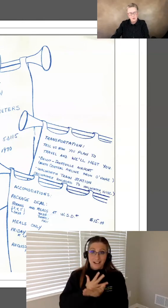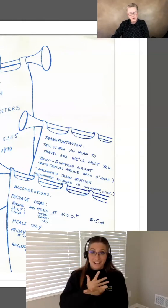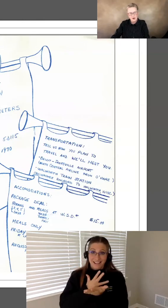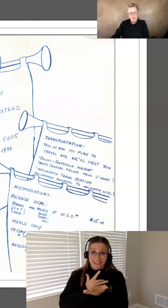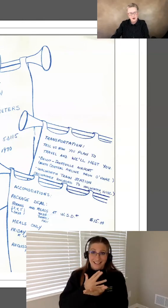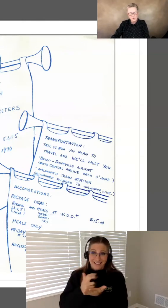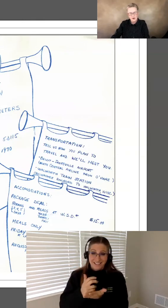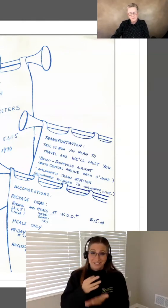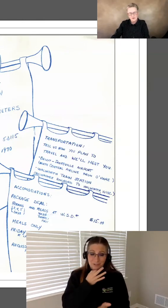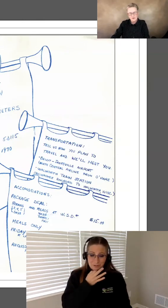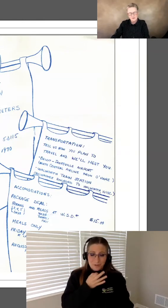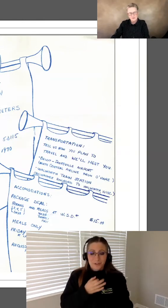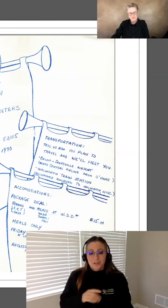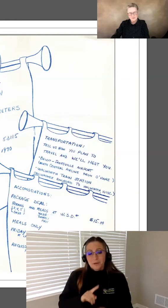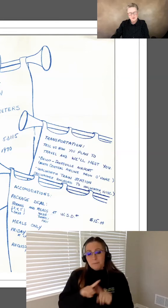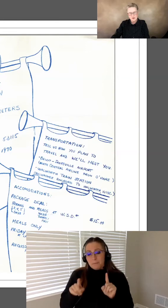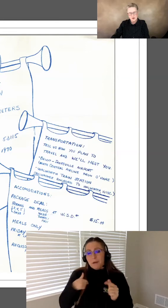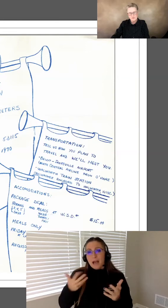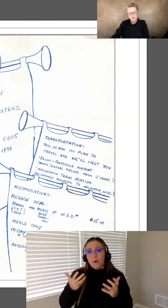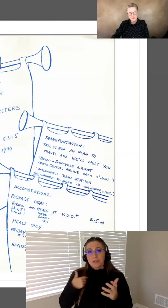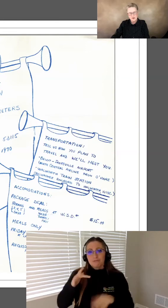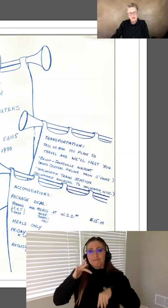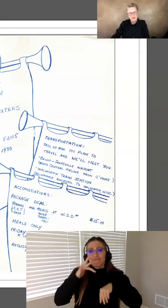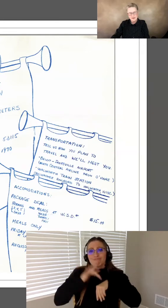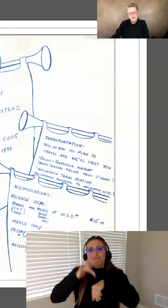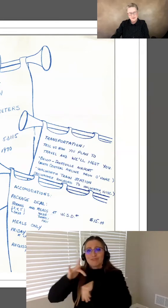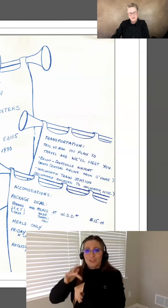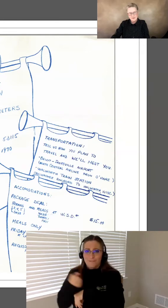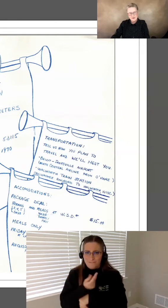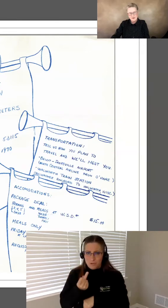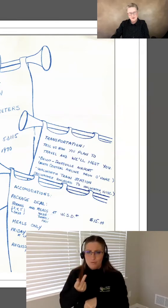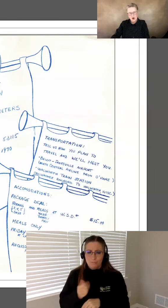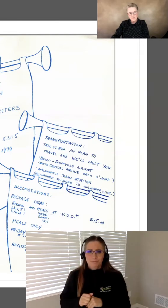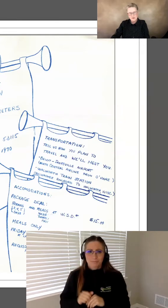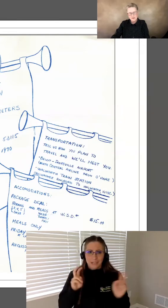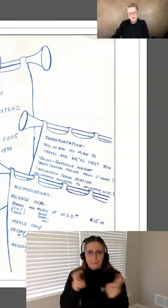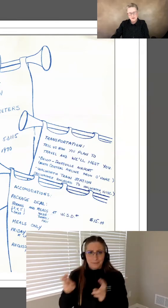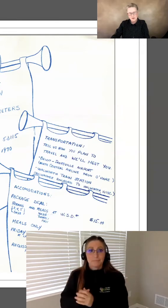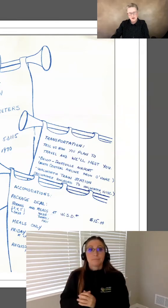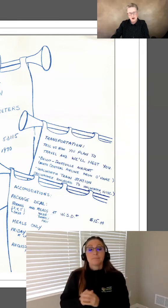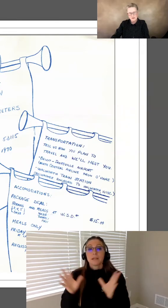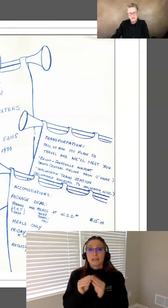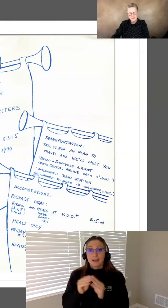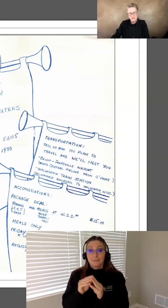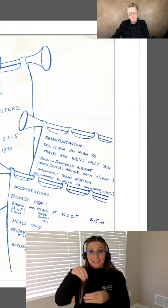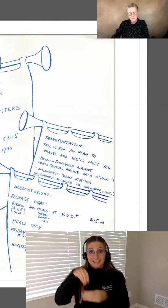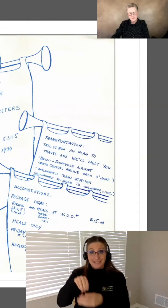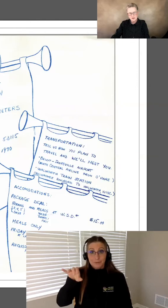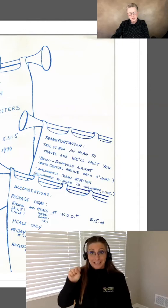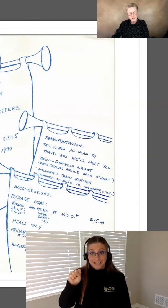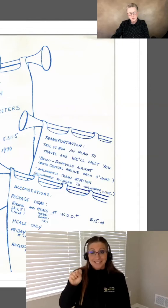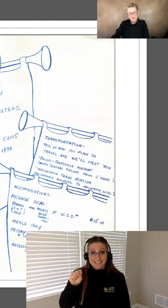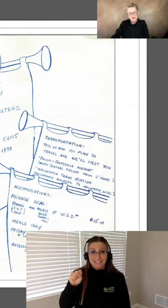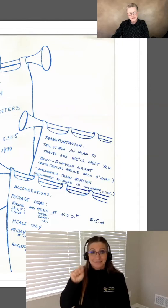but I want to just touch on a few things the conference in Wisconsin was July 22nd to